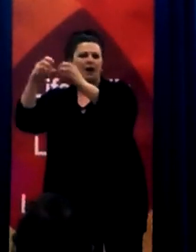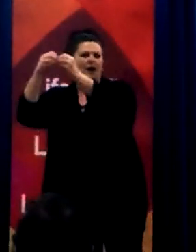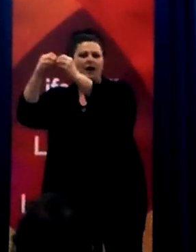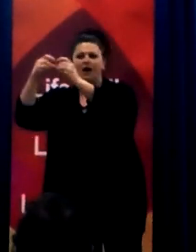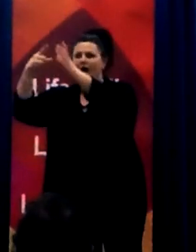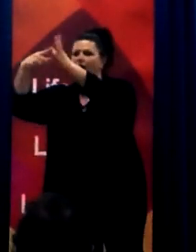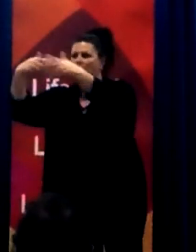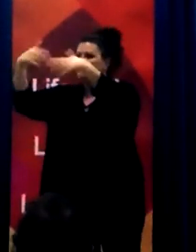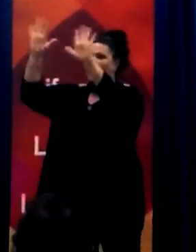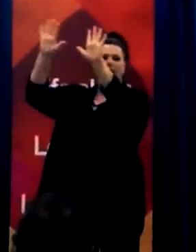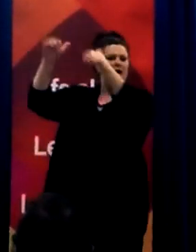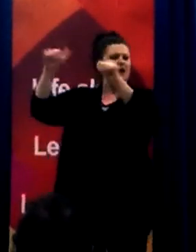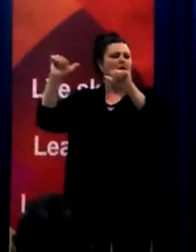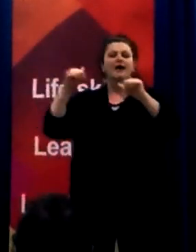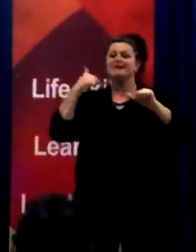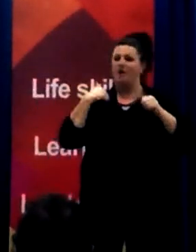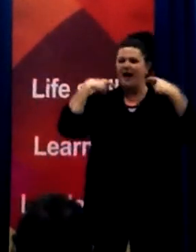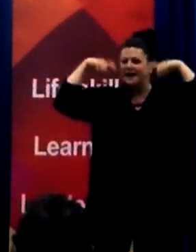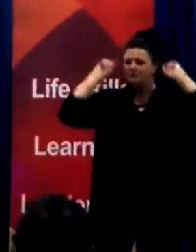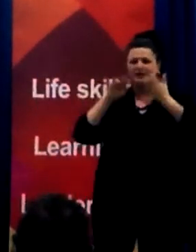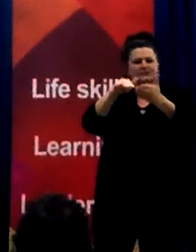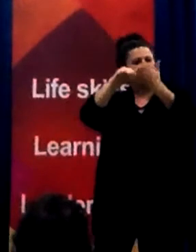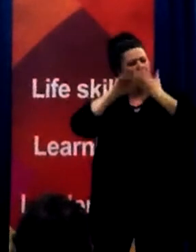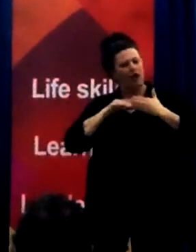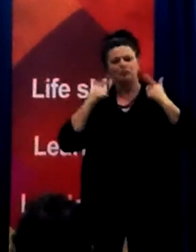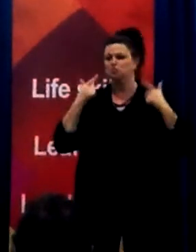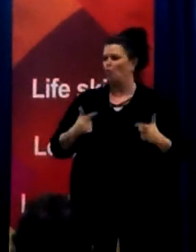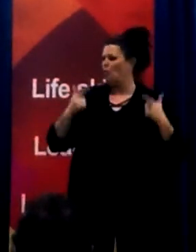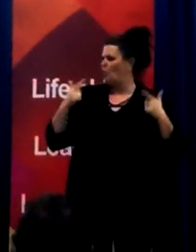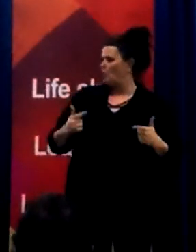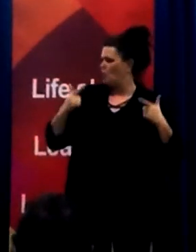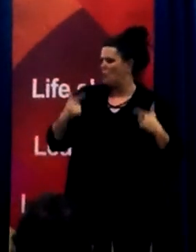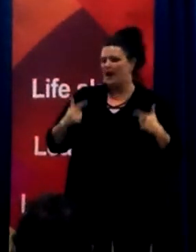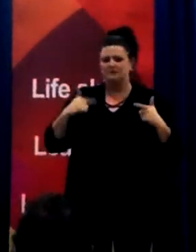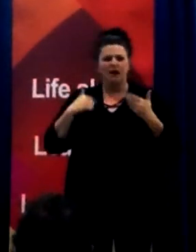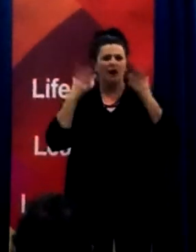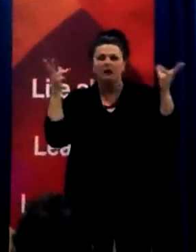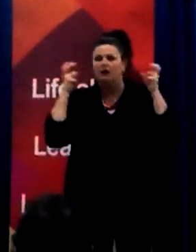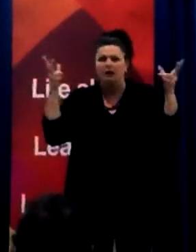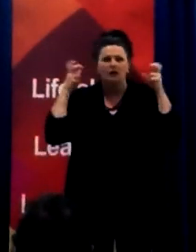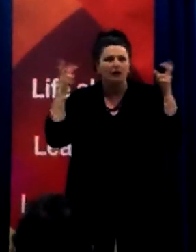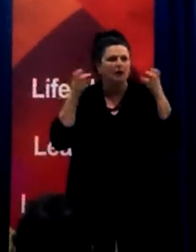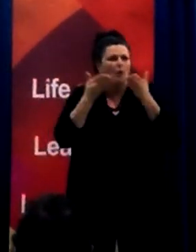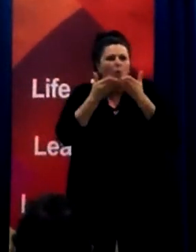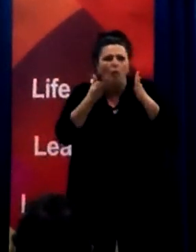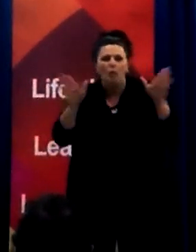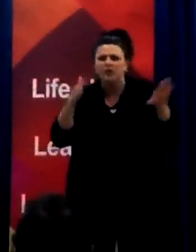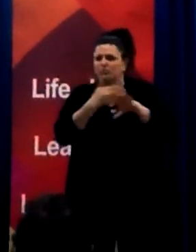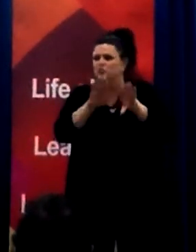Having my hearing aids have helped me so much, not just to hear things, but have opened up a whole new world.